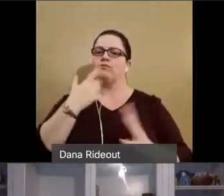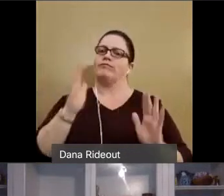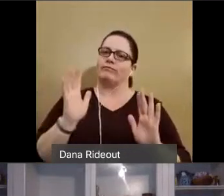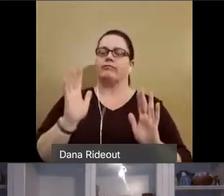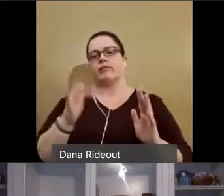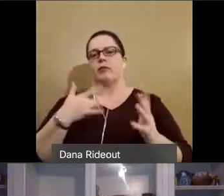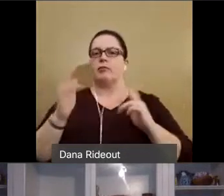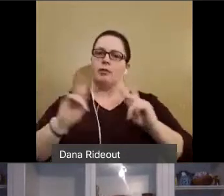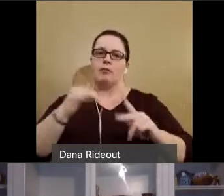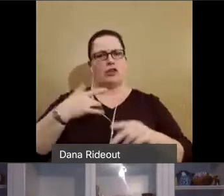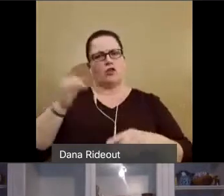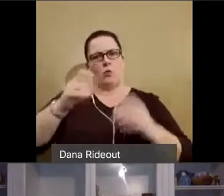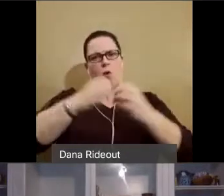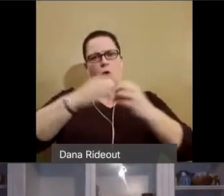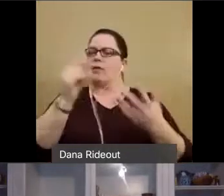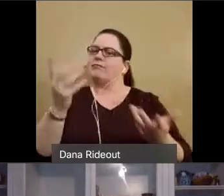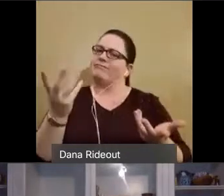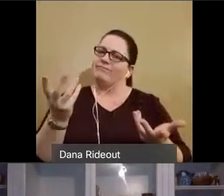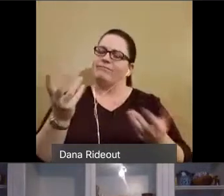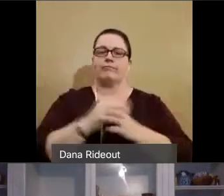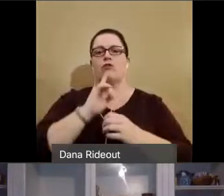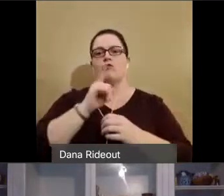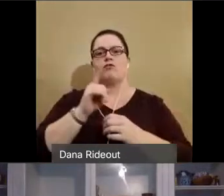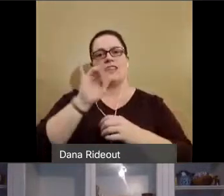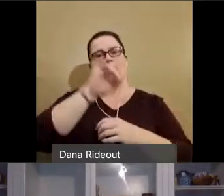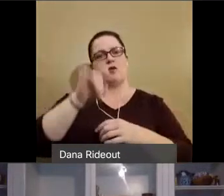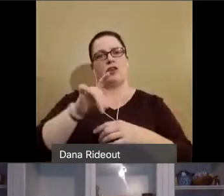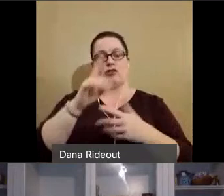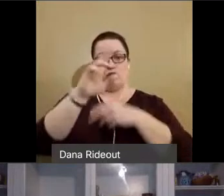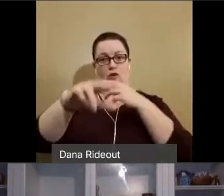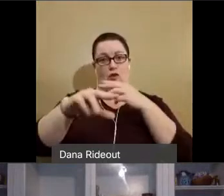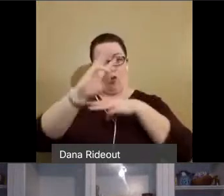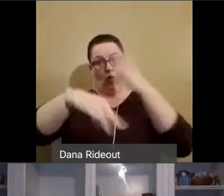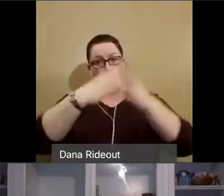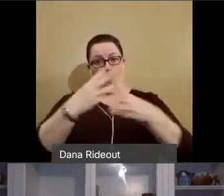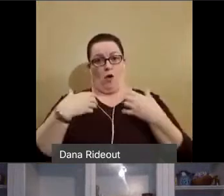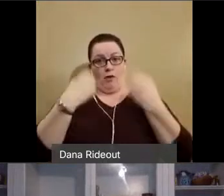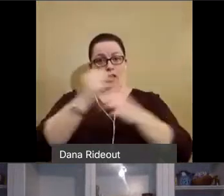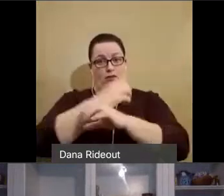And so generally, this whole question of does global health security work. Is it up to scratch?